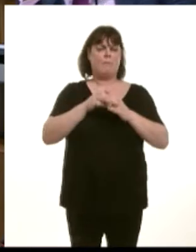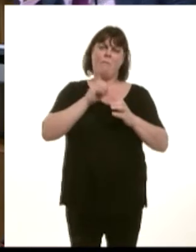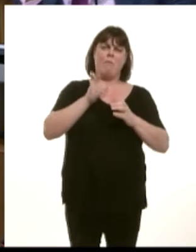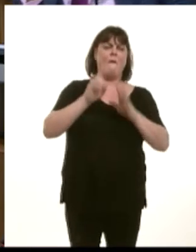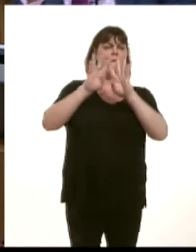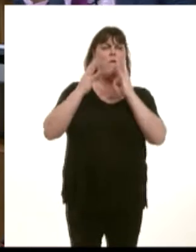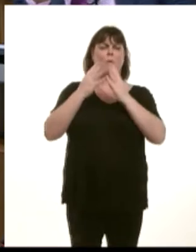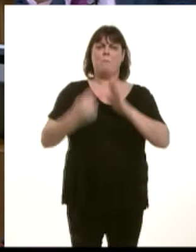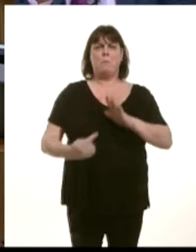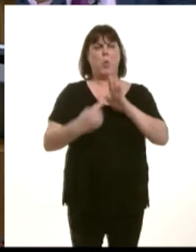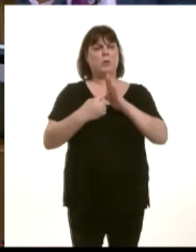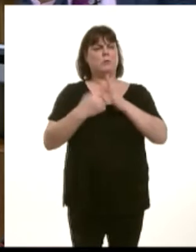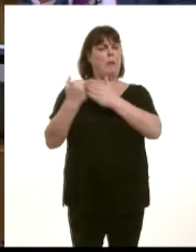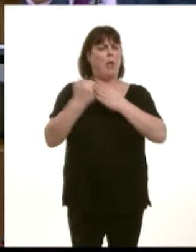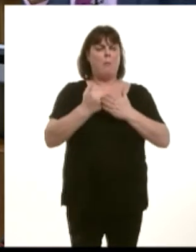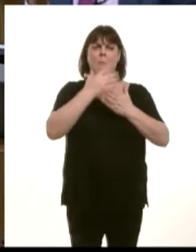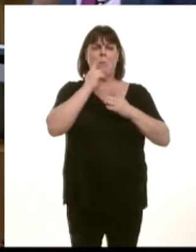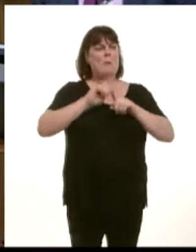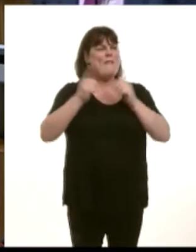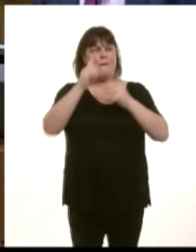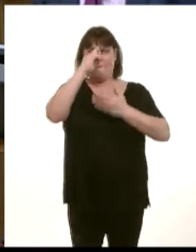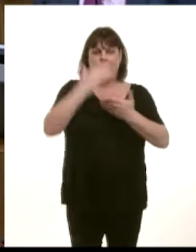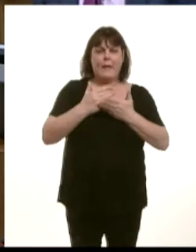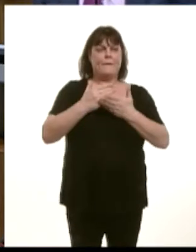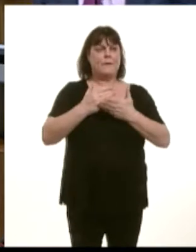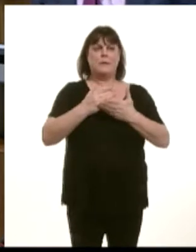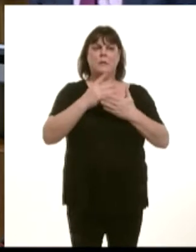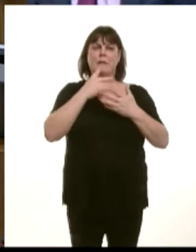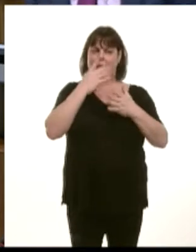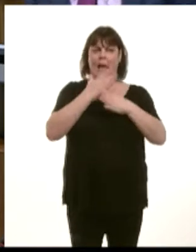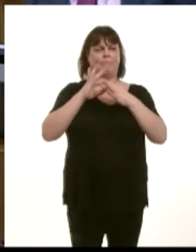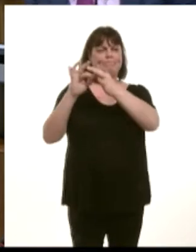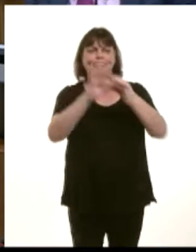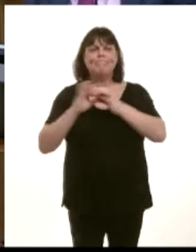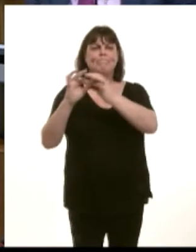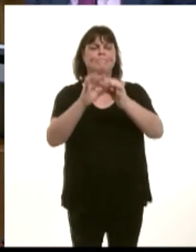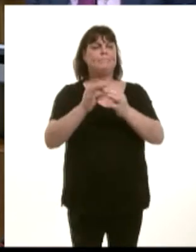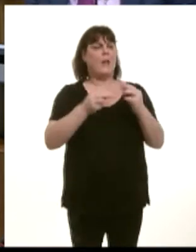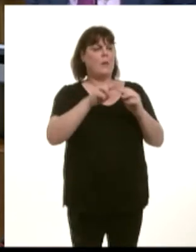don’t surface, and also in ensuring that where there is a potential problem with certain